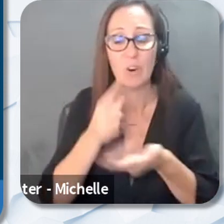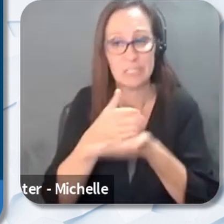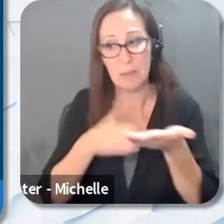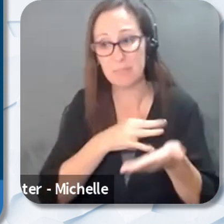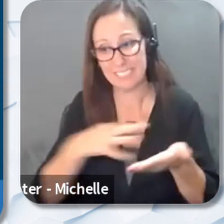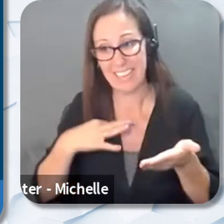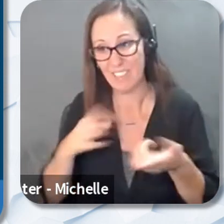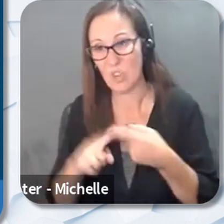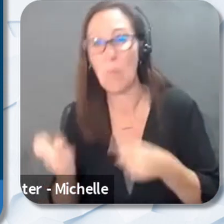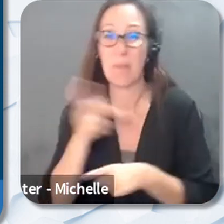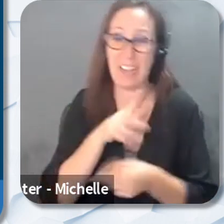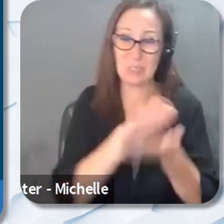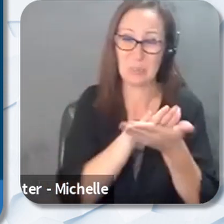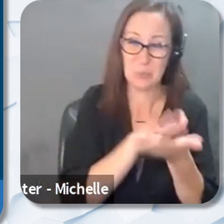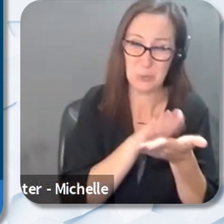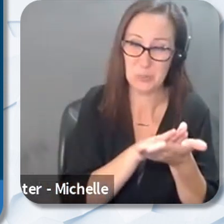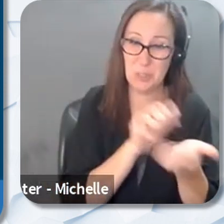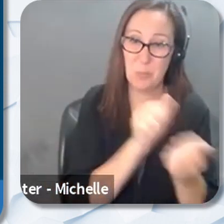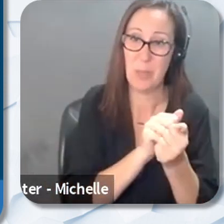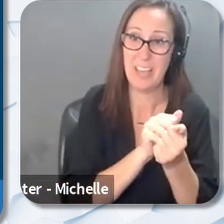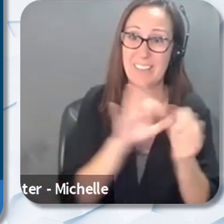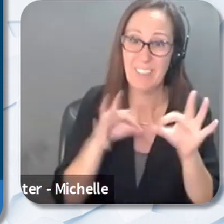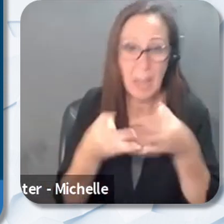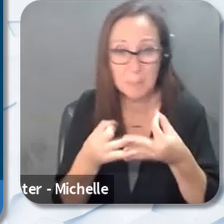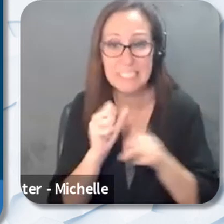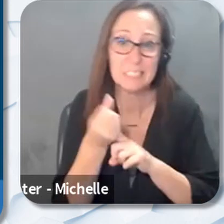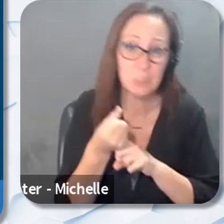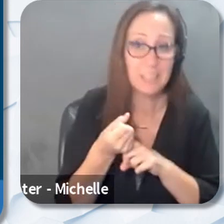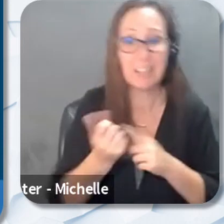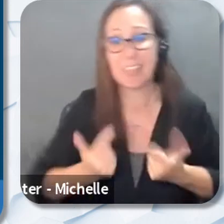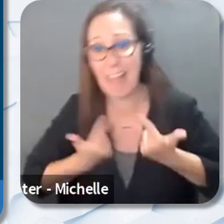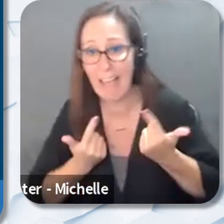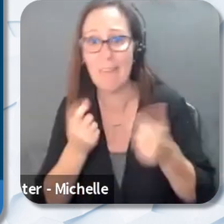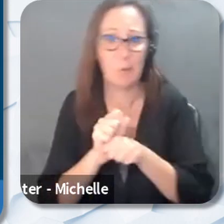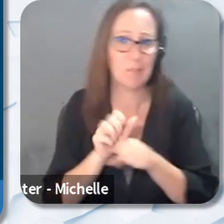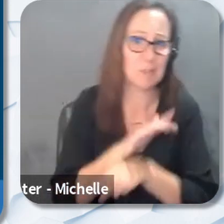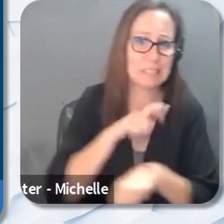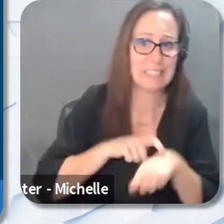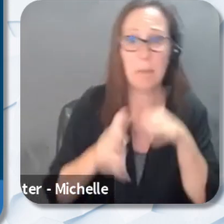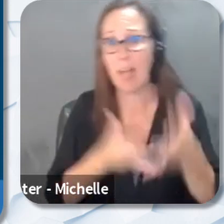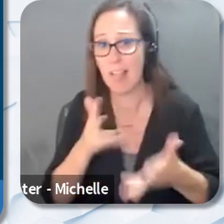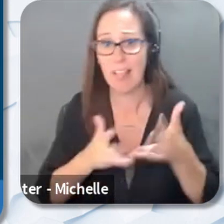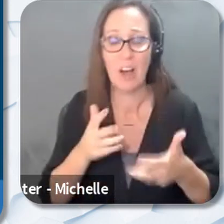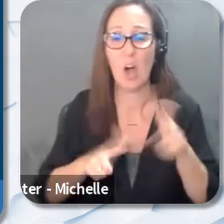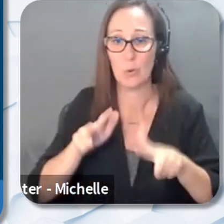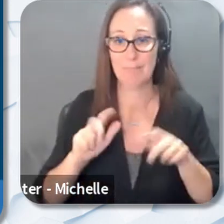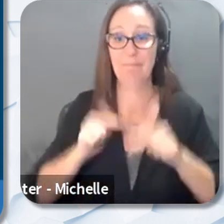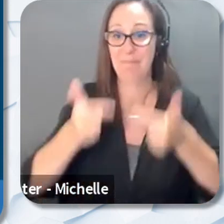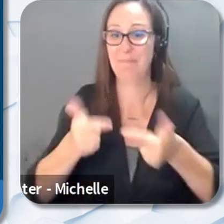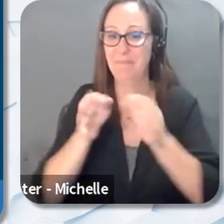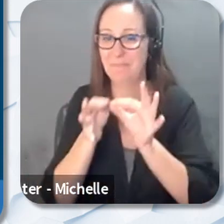to go back to school. With their families, and while working full time and just because they